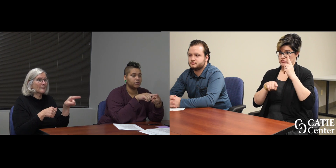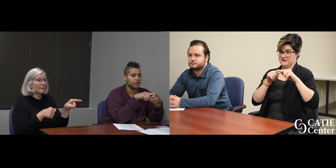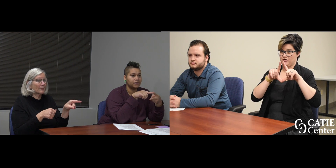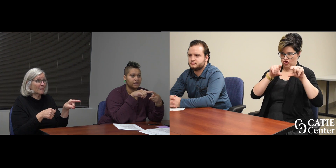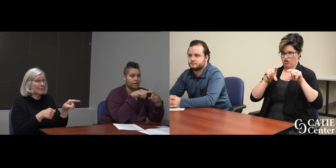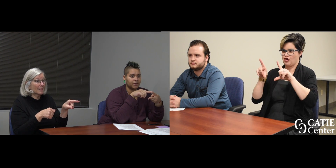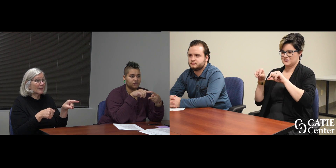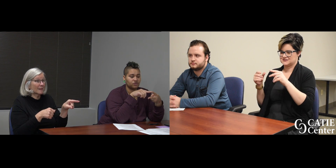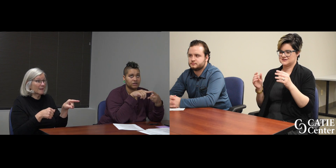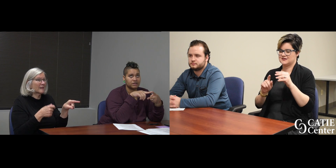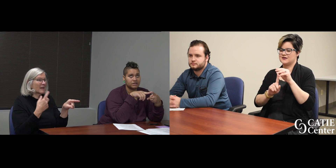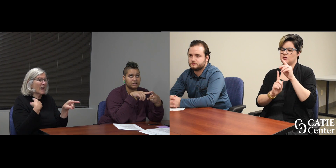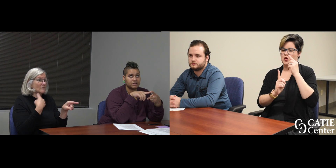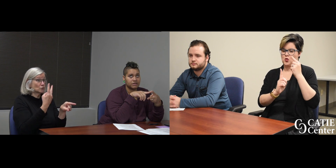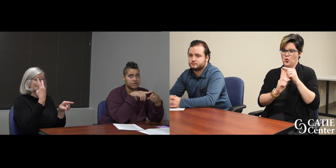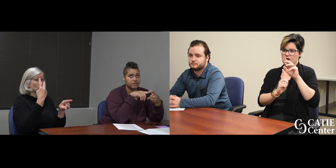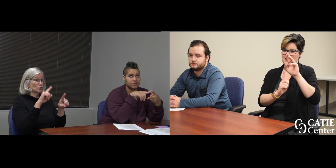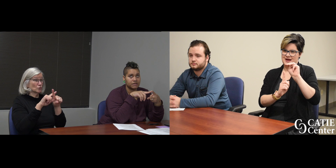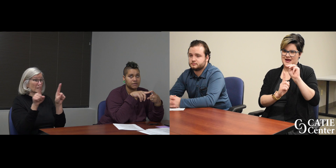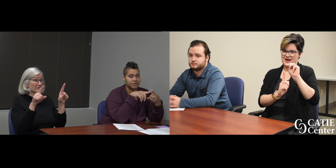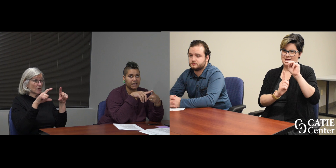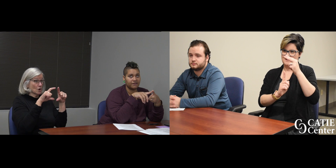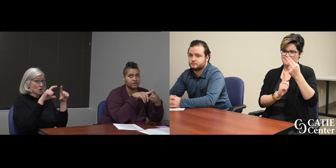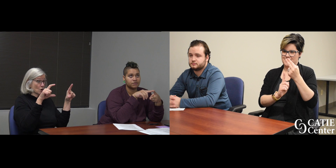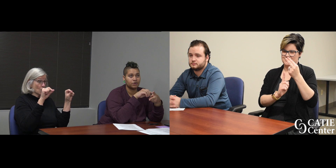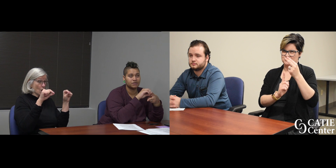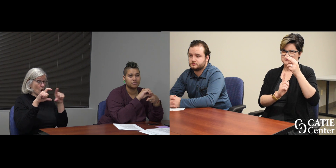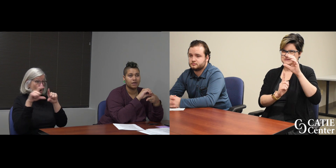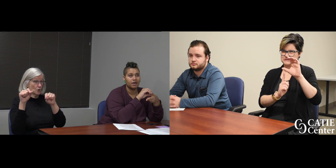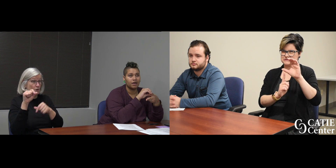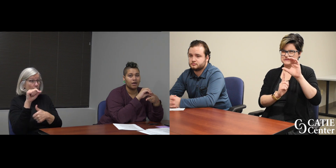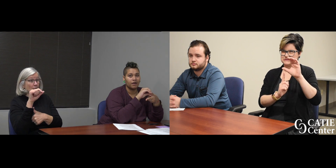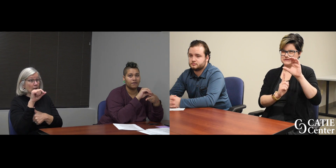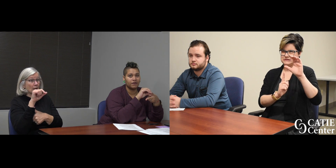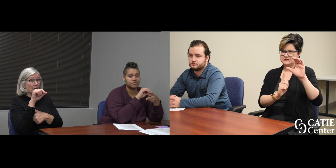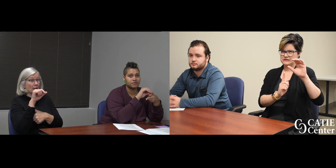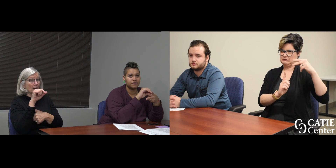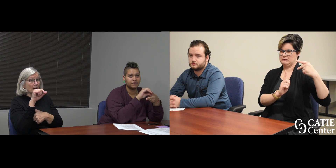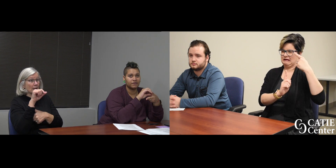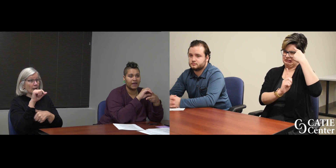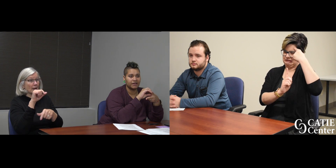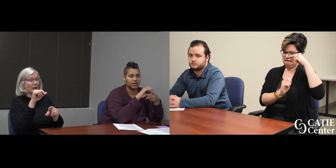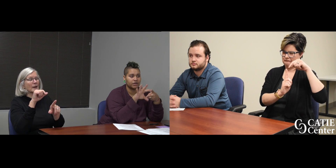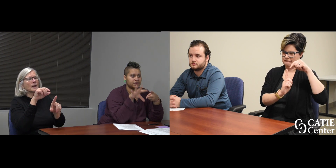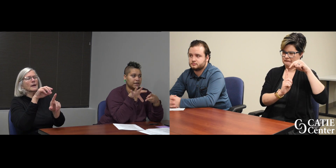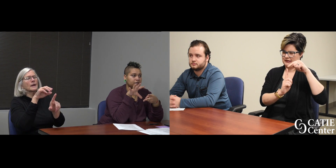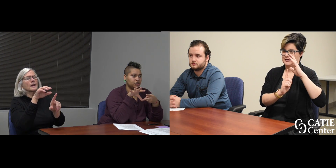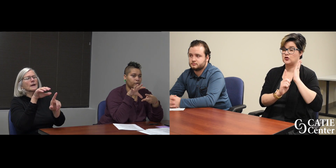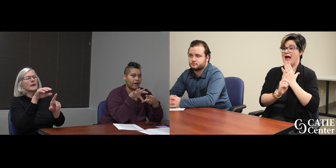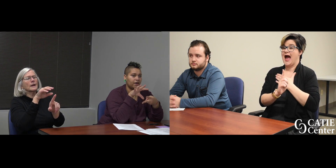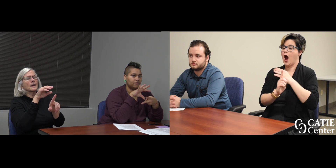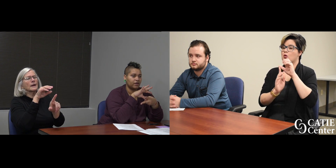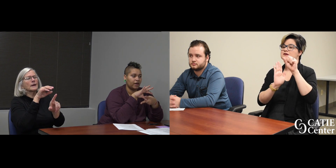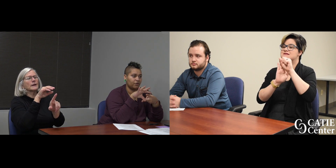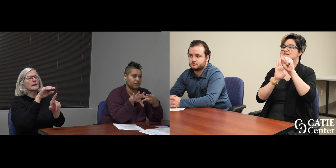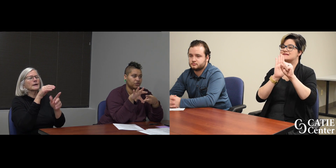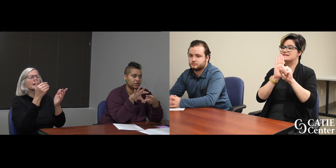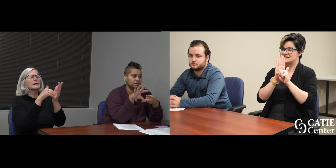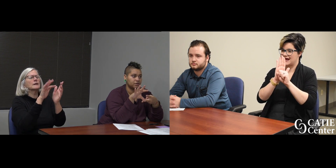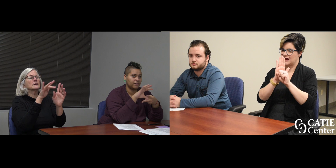One is MHCCP, I think, so it's that in our state you have health insurance